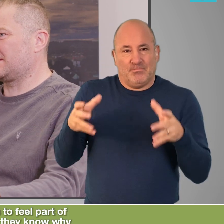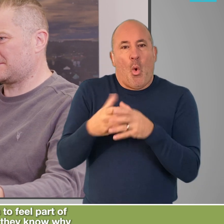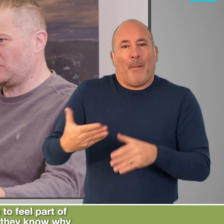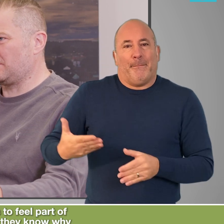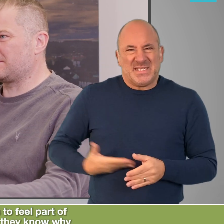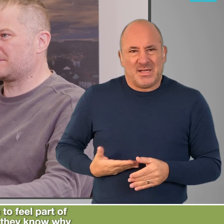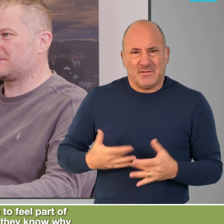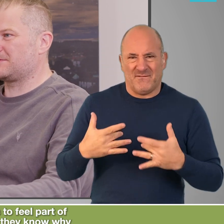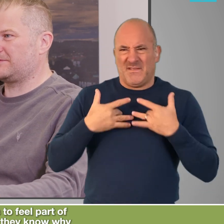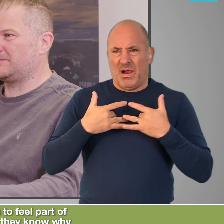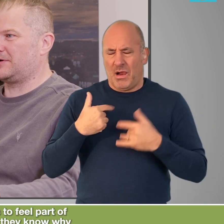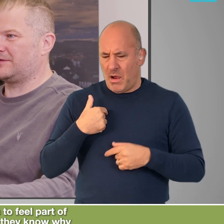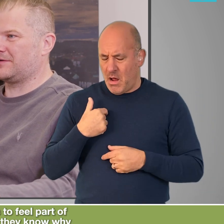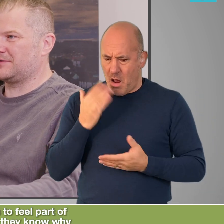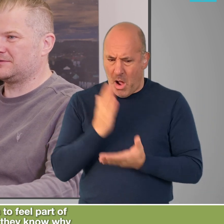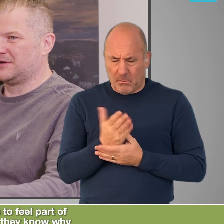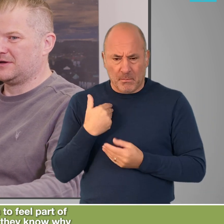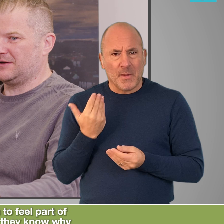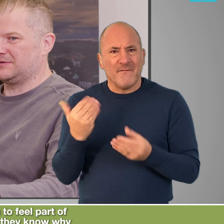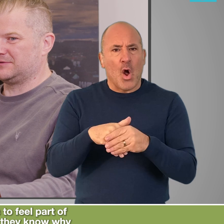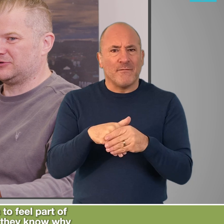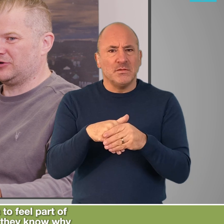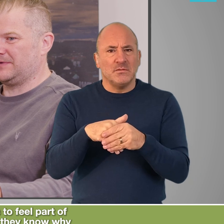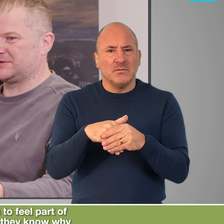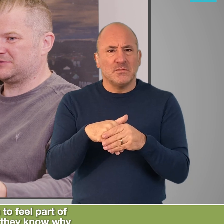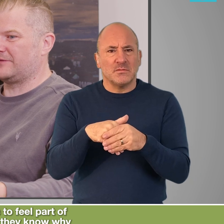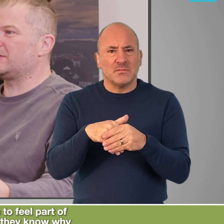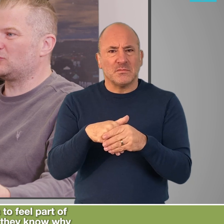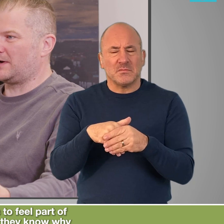like smaller businesses to feel part of this and make sure that they know why